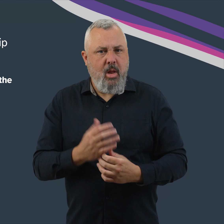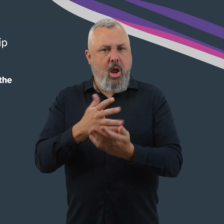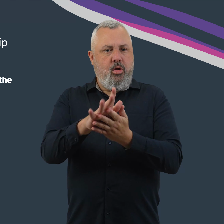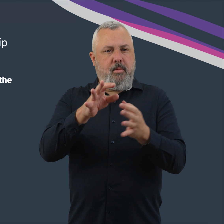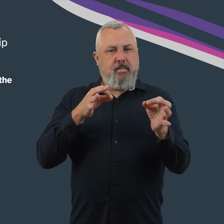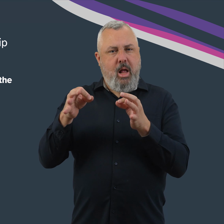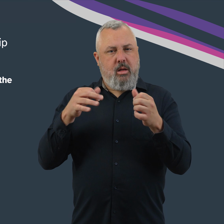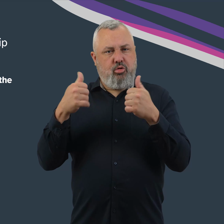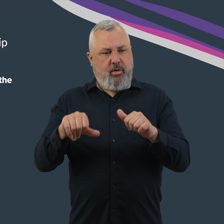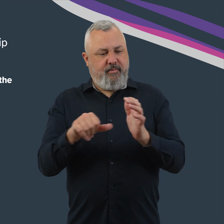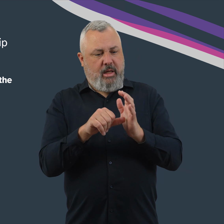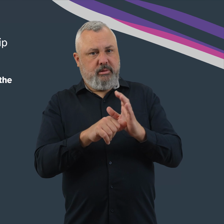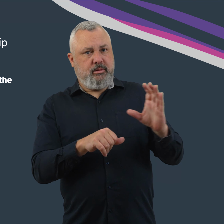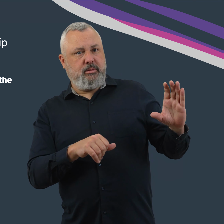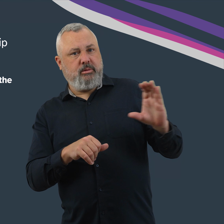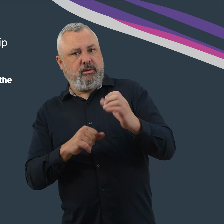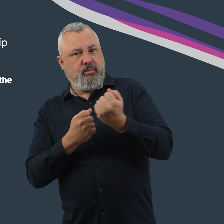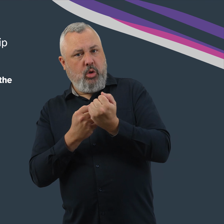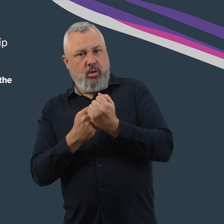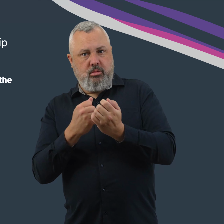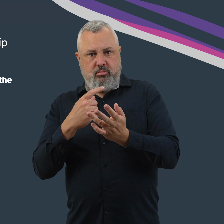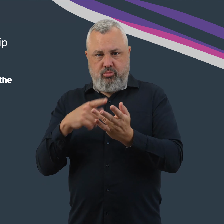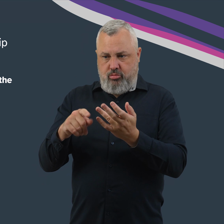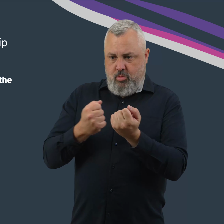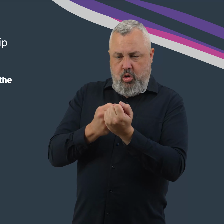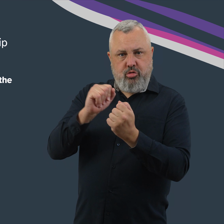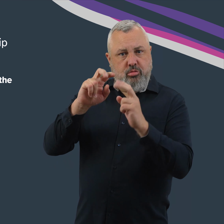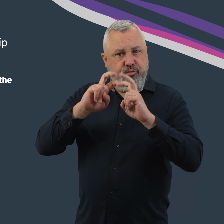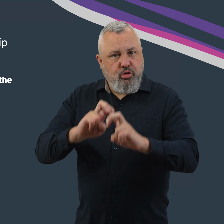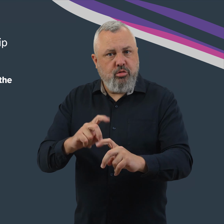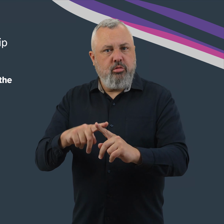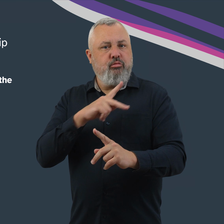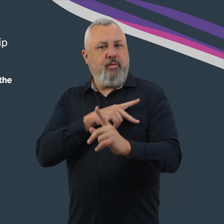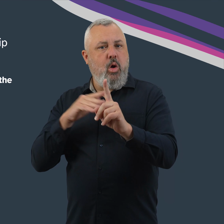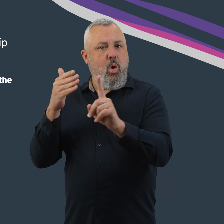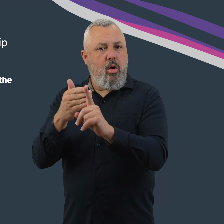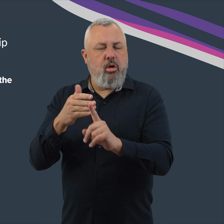How do you plan to use the funding to support your research and professional goals?